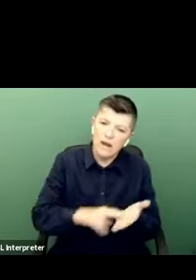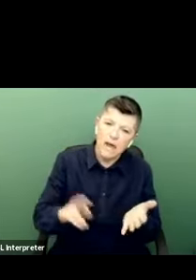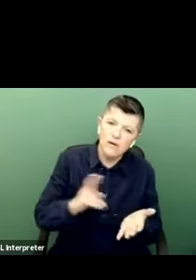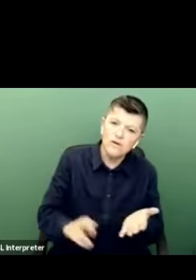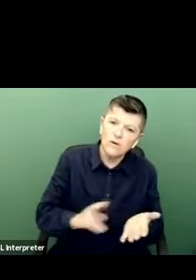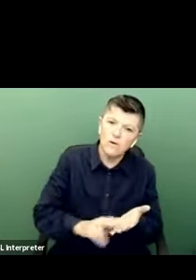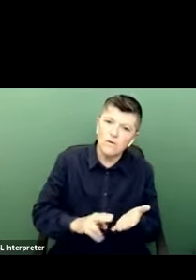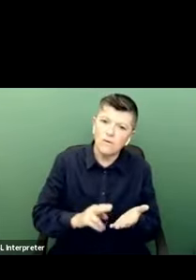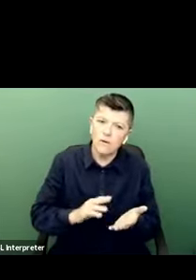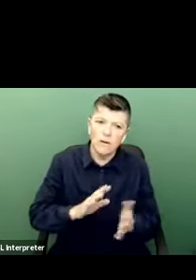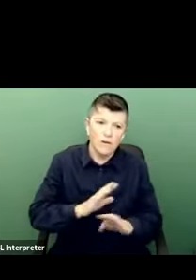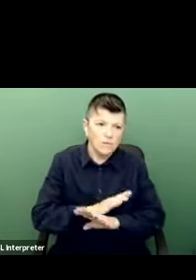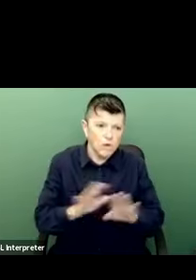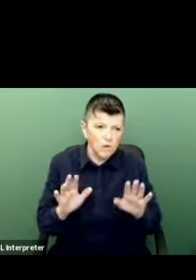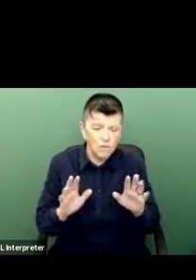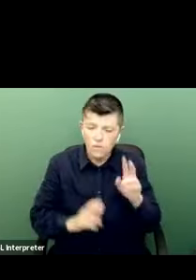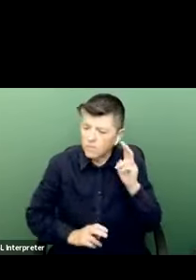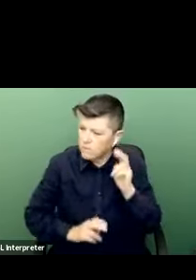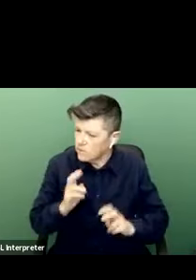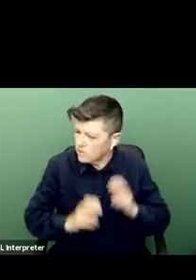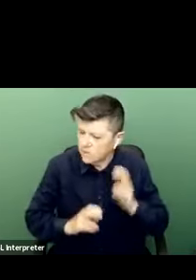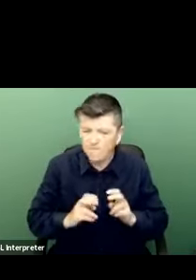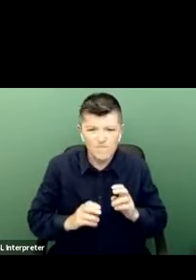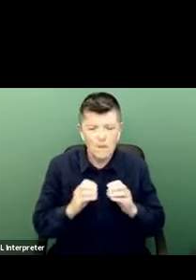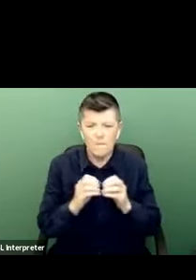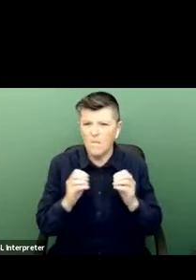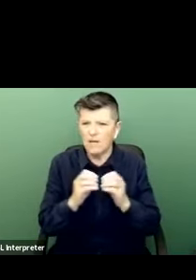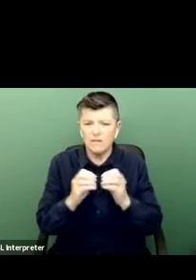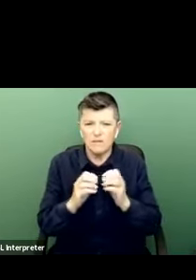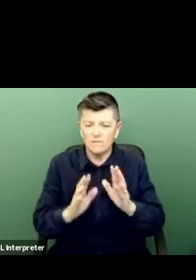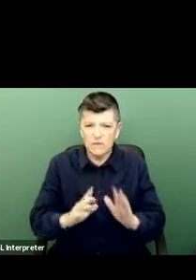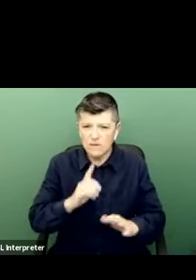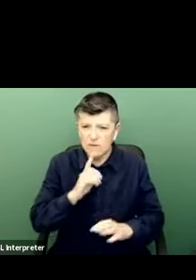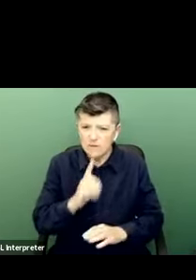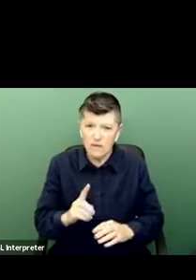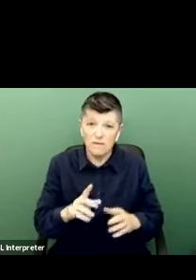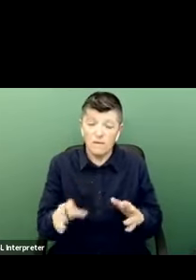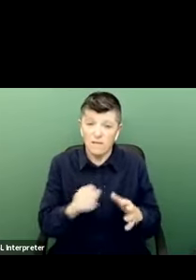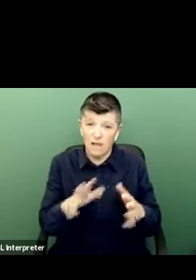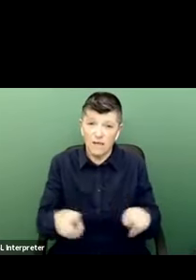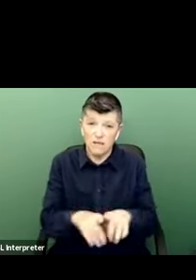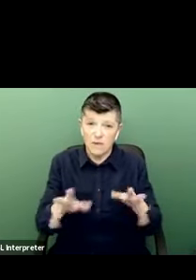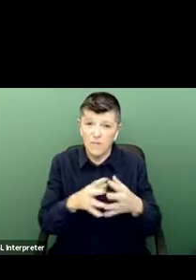in law and they belong to the same category as human rights.